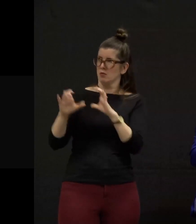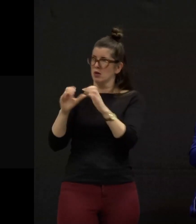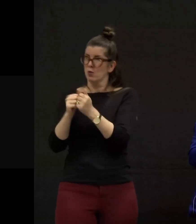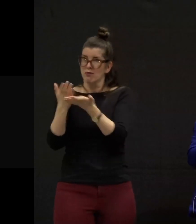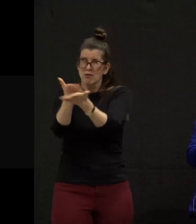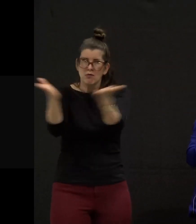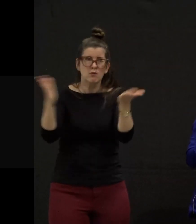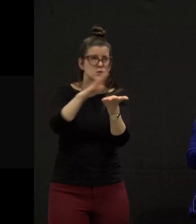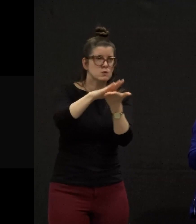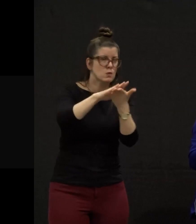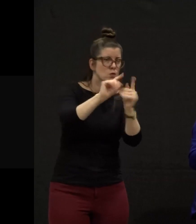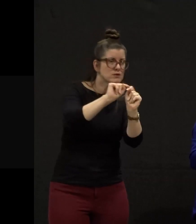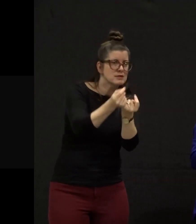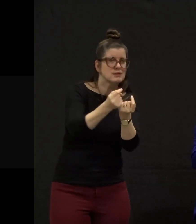or that medical provider.